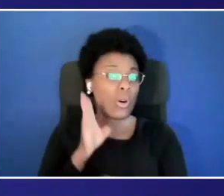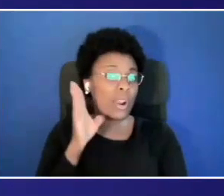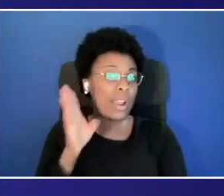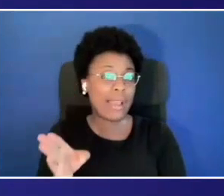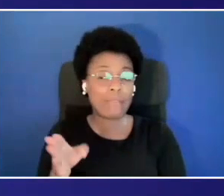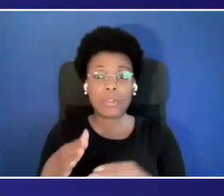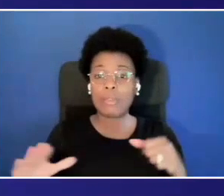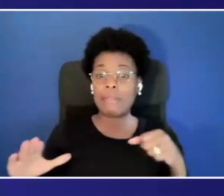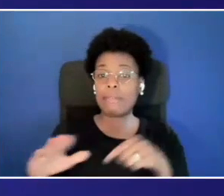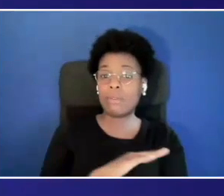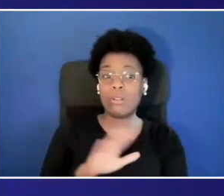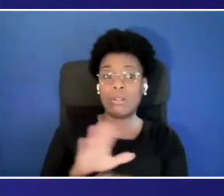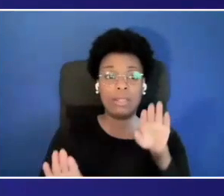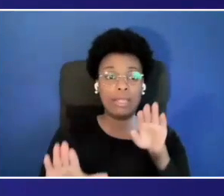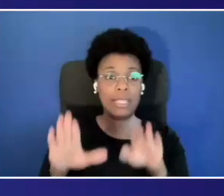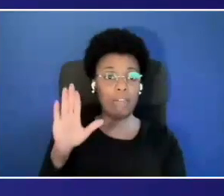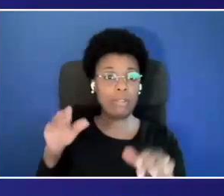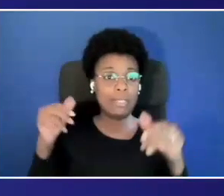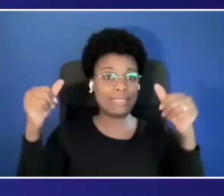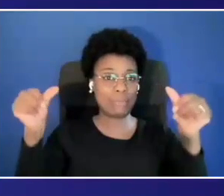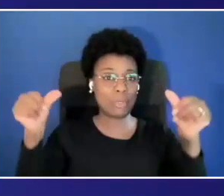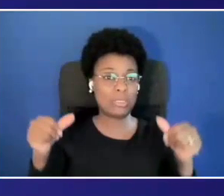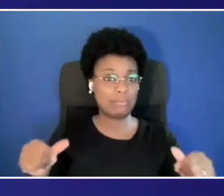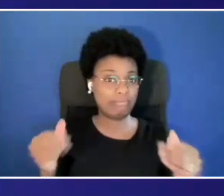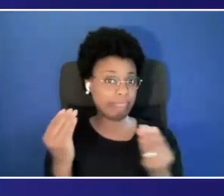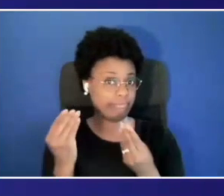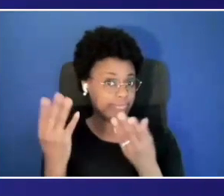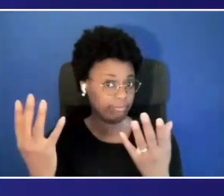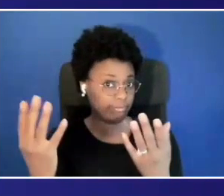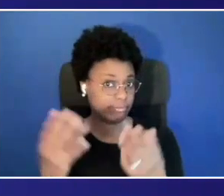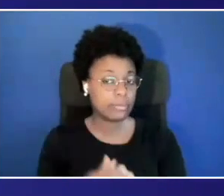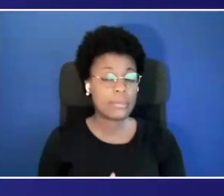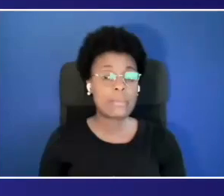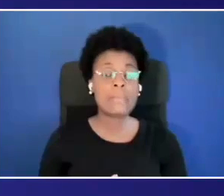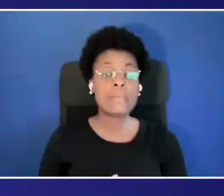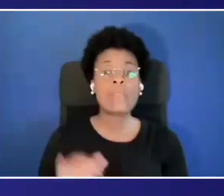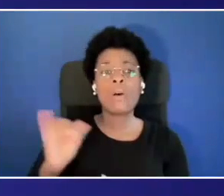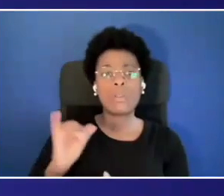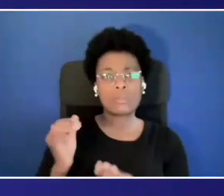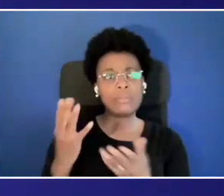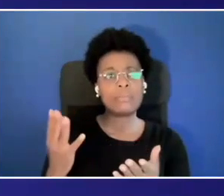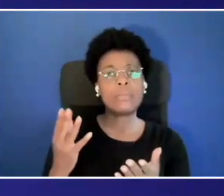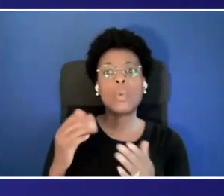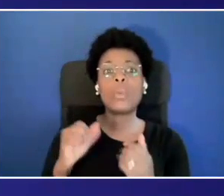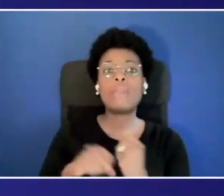And just to kind of a few more housekeeping items. We've extended the written public comment through May 8.th